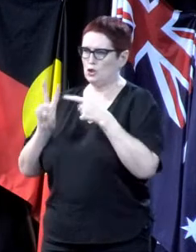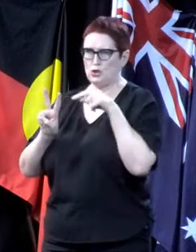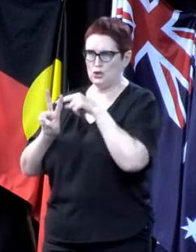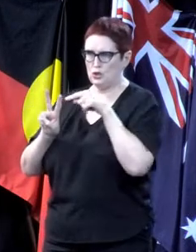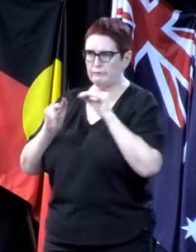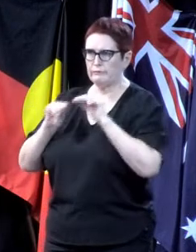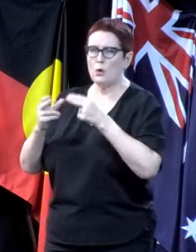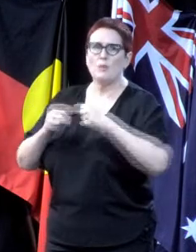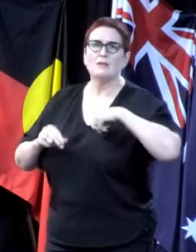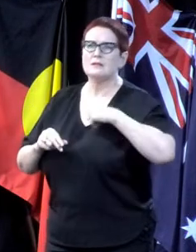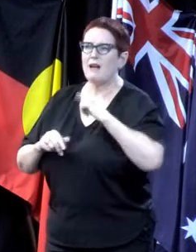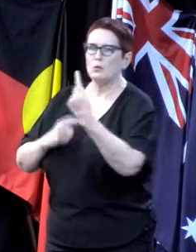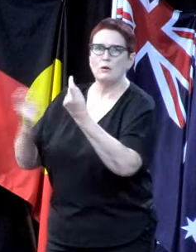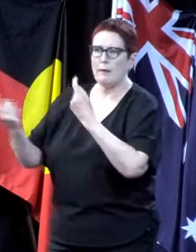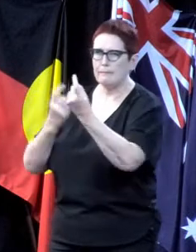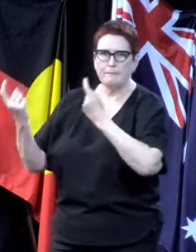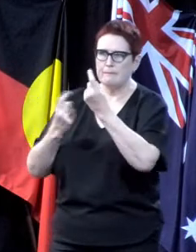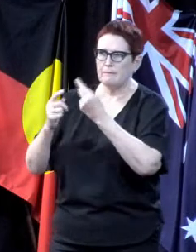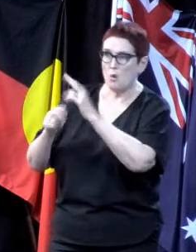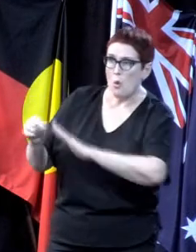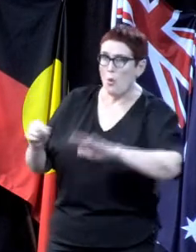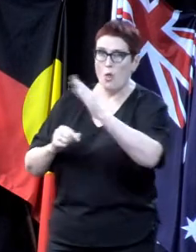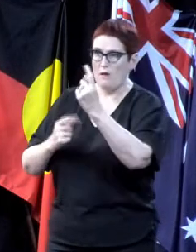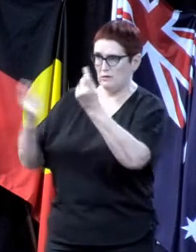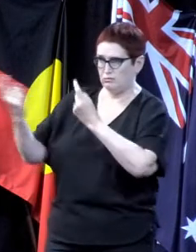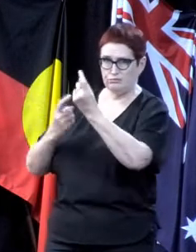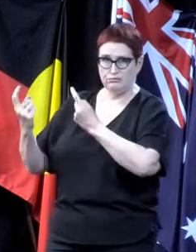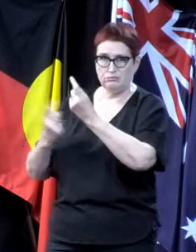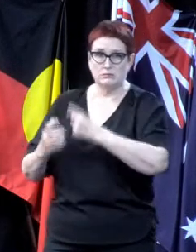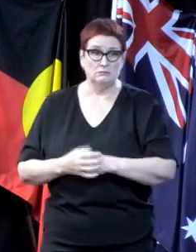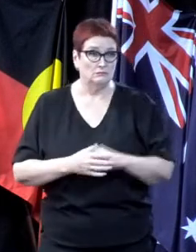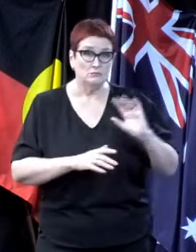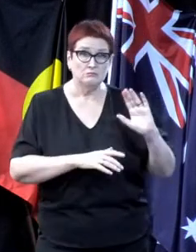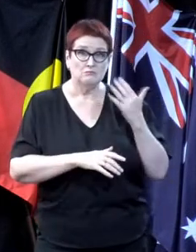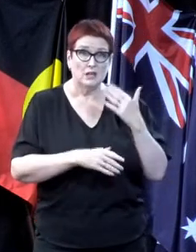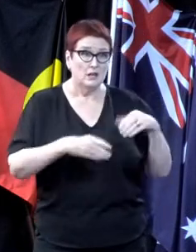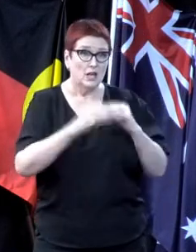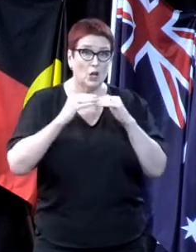To the staff that come from across the region. Alright, have you been to the Inclusive Education Forum?